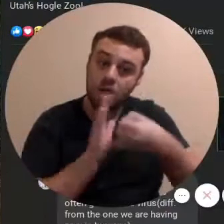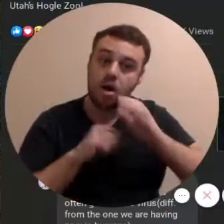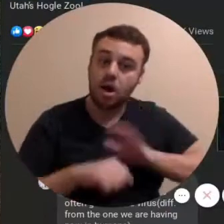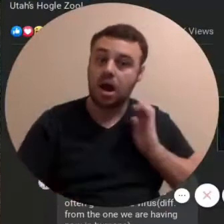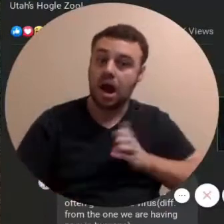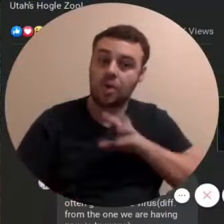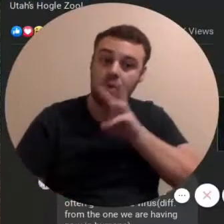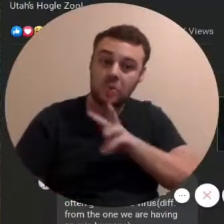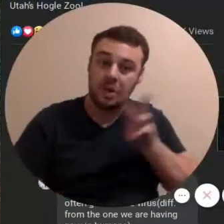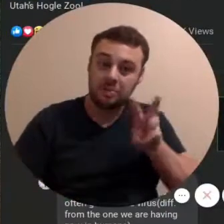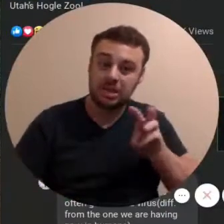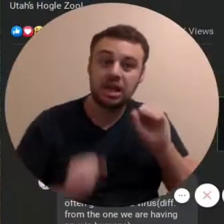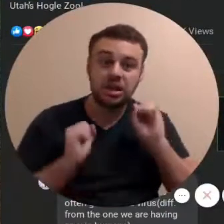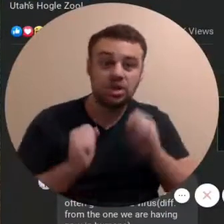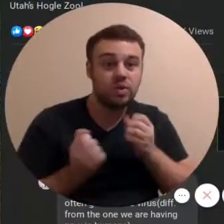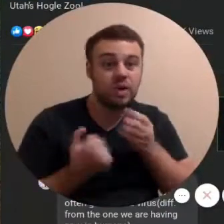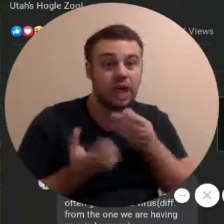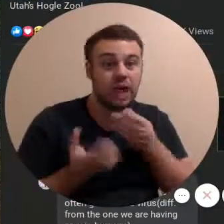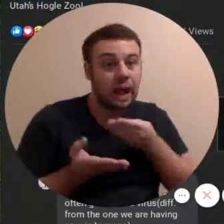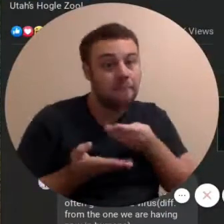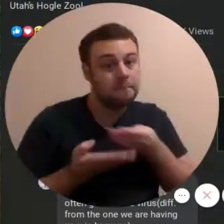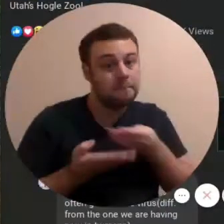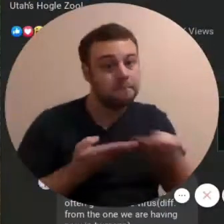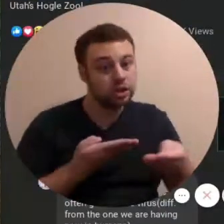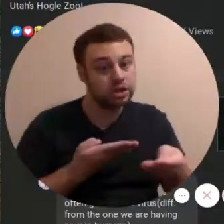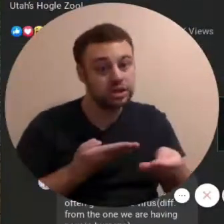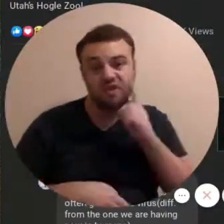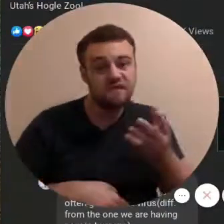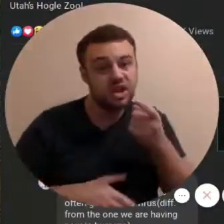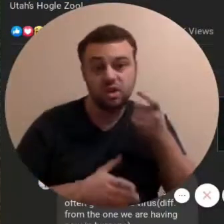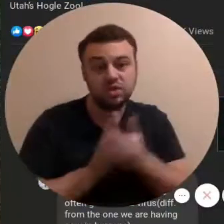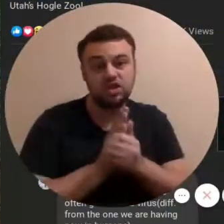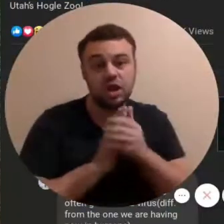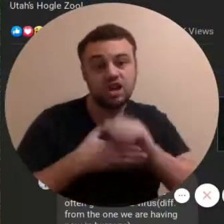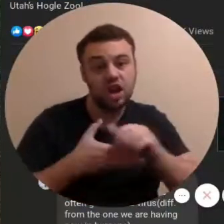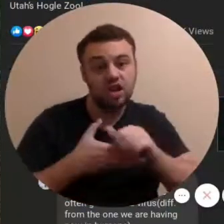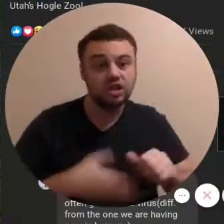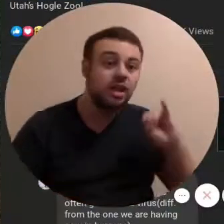that our resident art director Jay Weston has drawn. They're unique